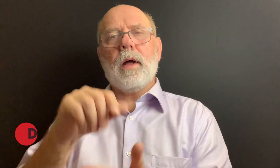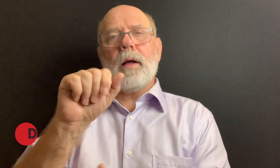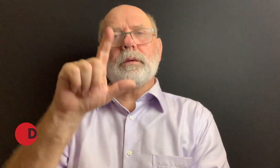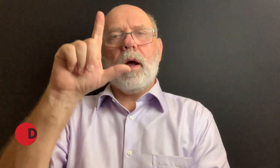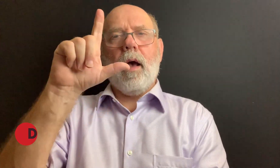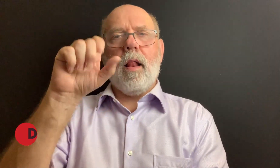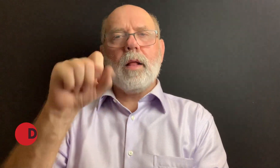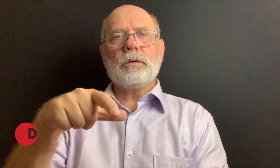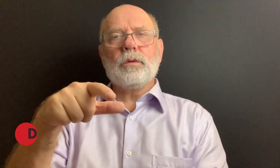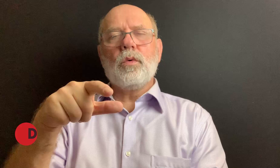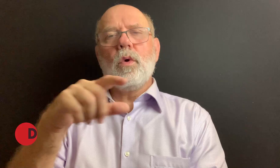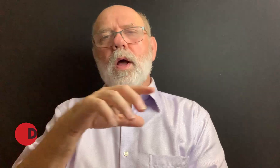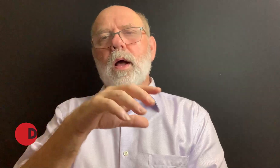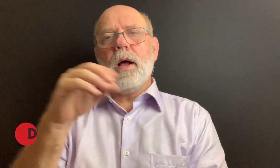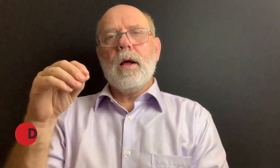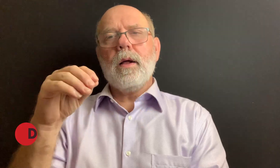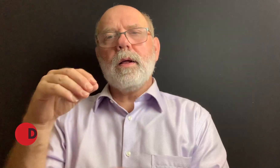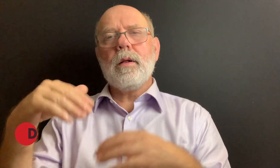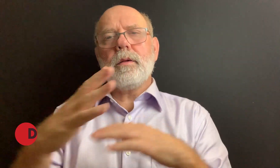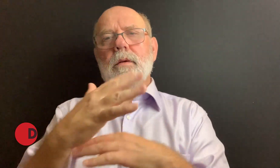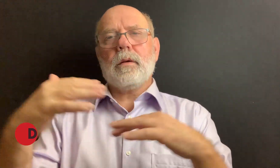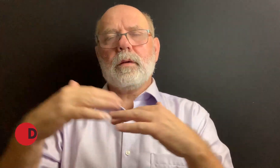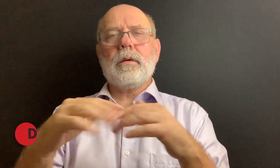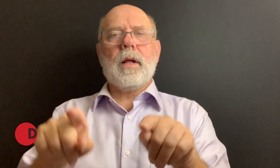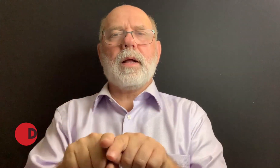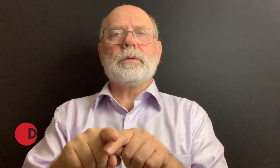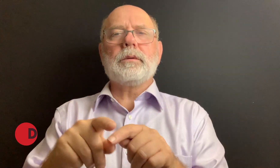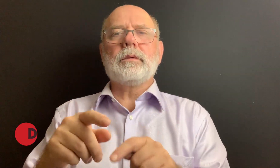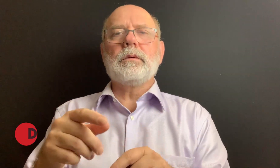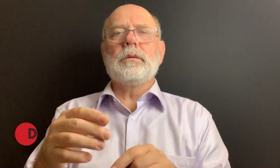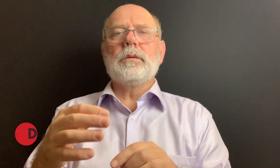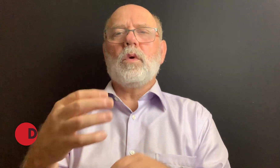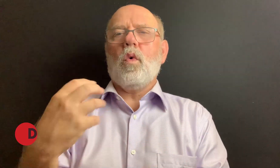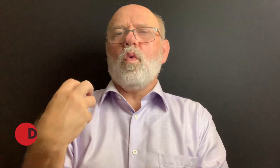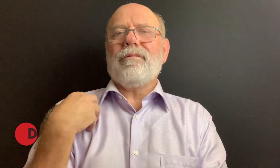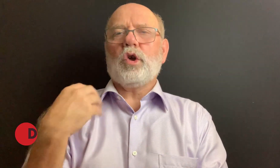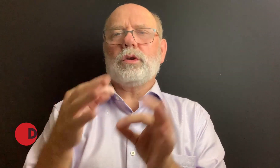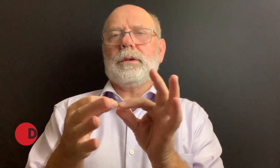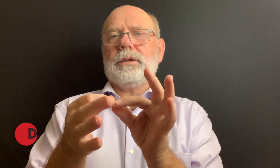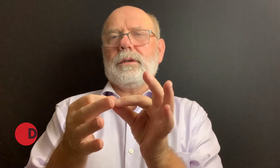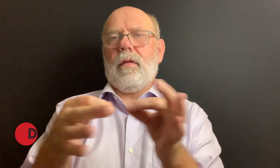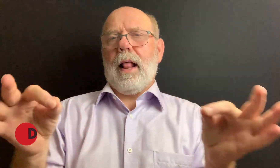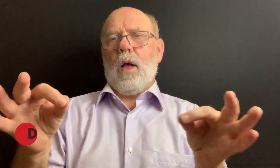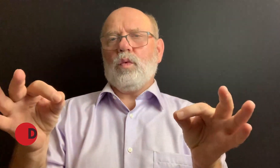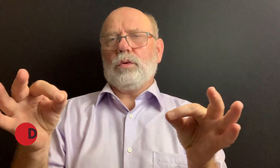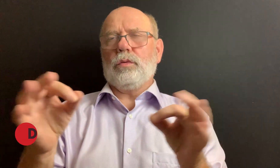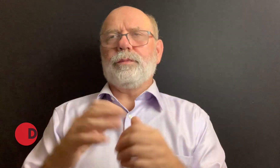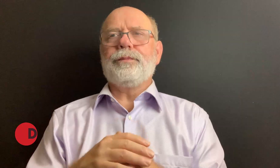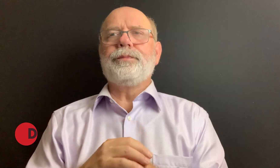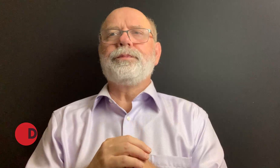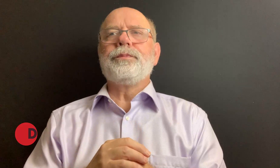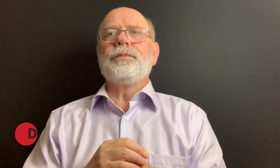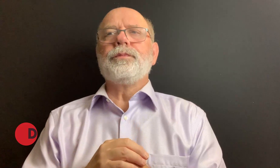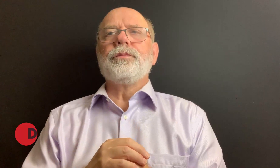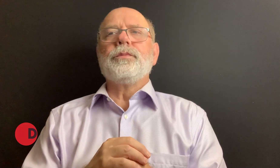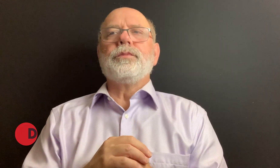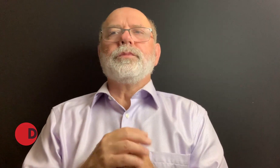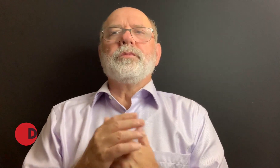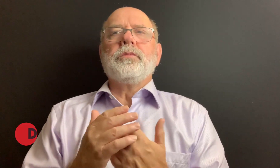recognize LSQ and Indigenous as official sign languages. Indigenous rights, we